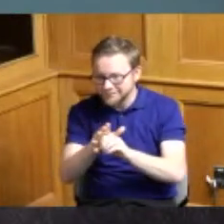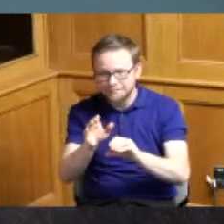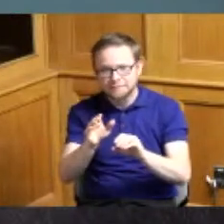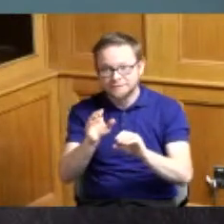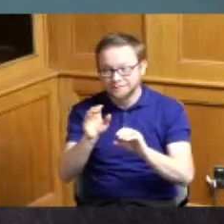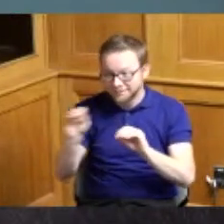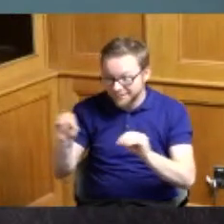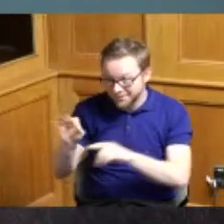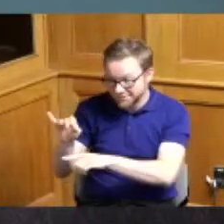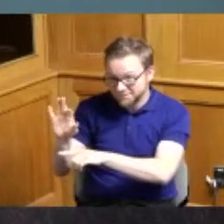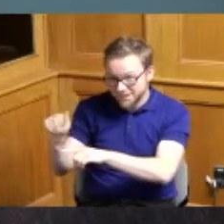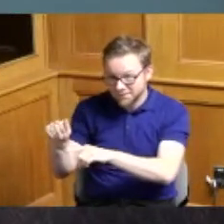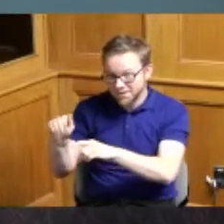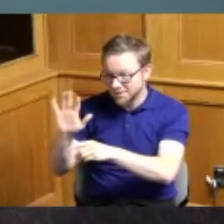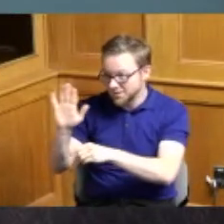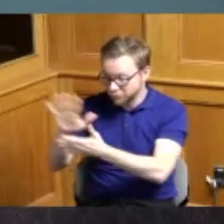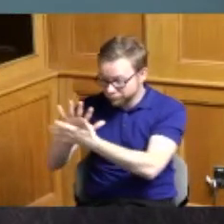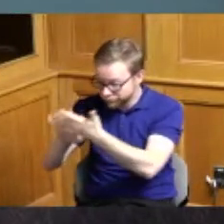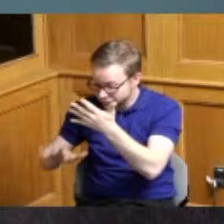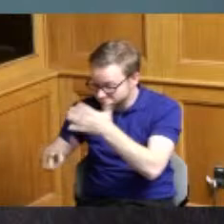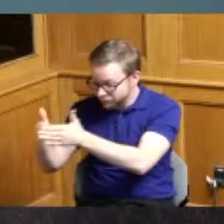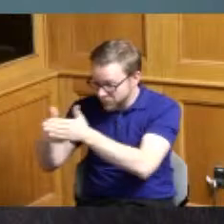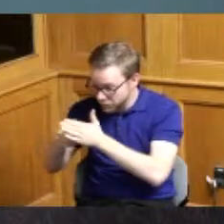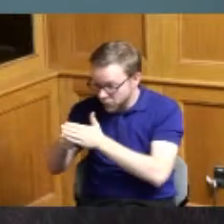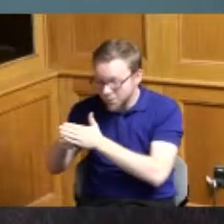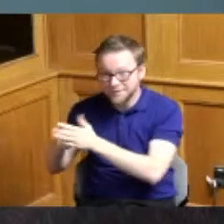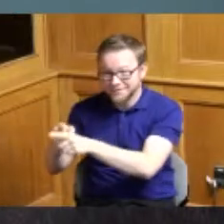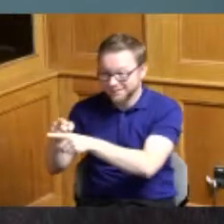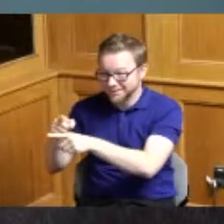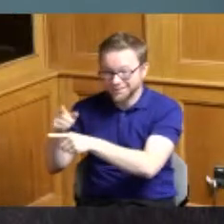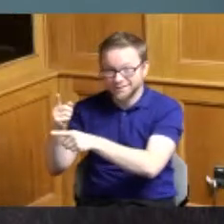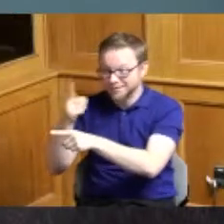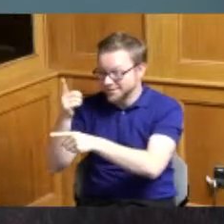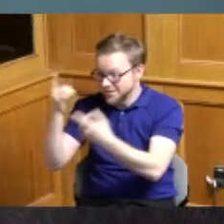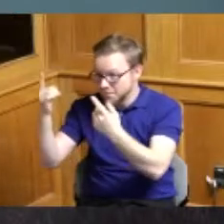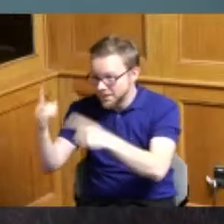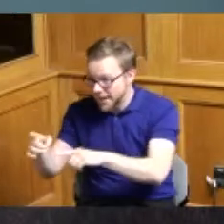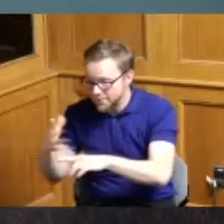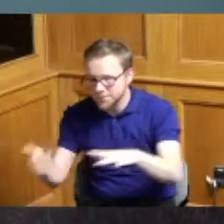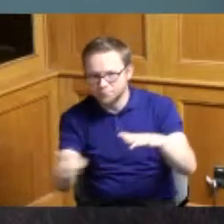now let's get down to negotiating that's what I don't want what I don't want is we sign 257